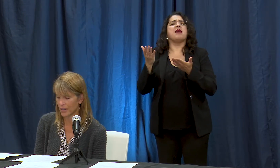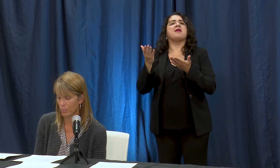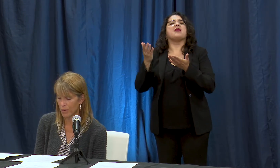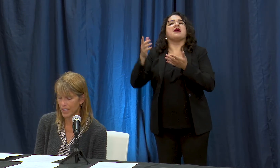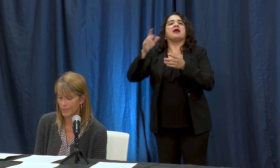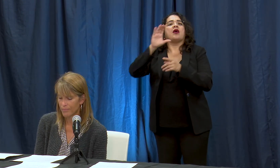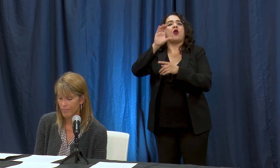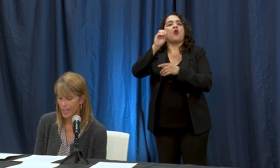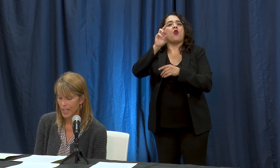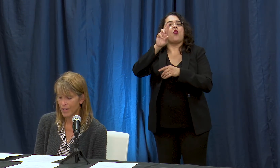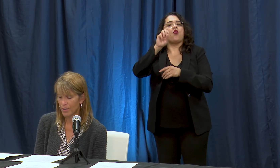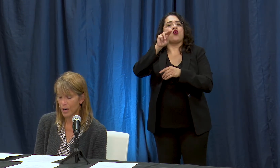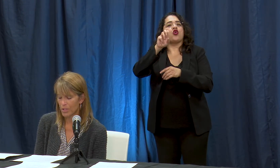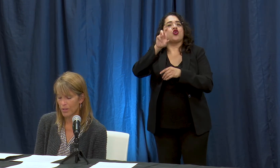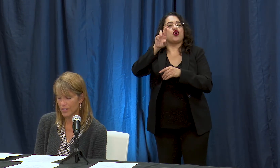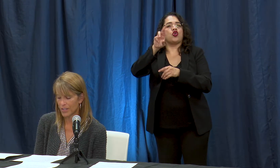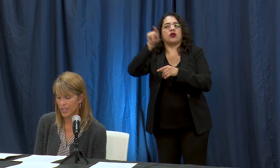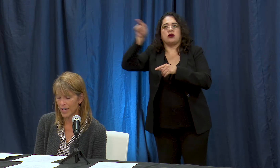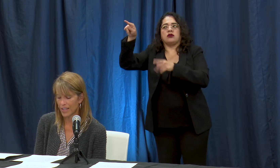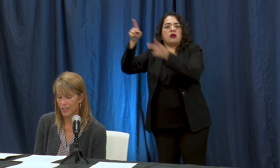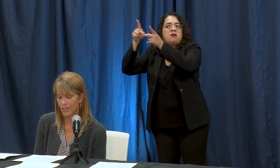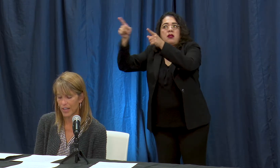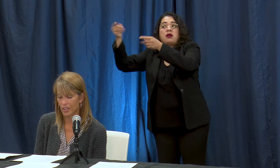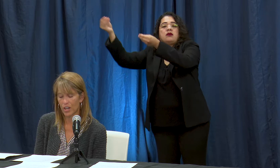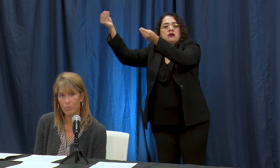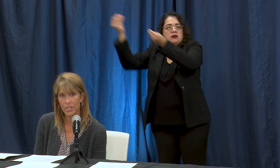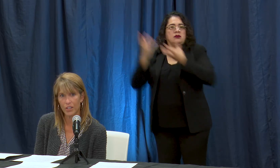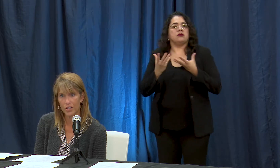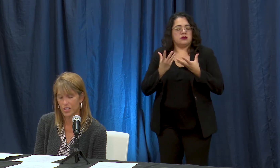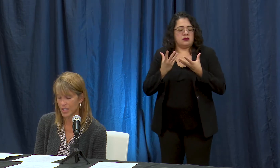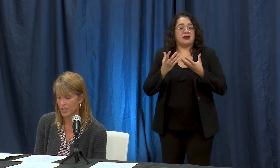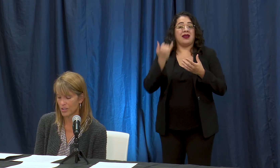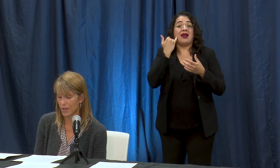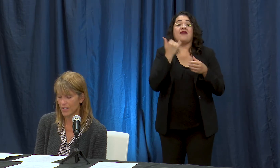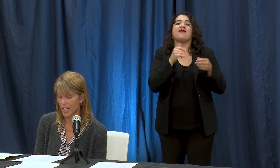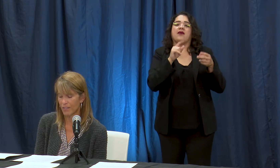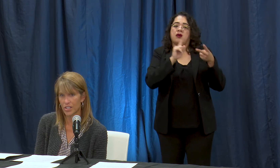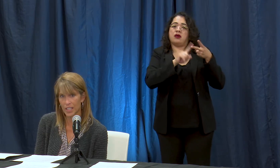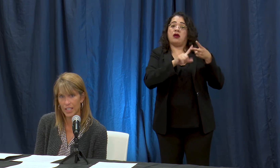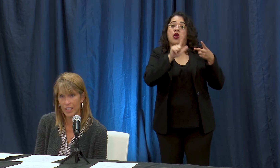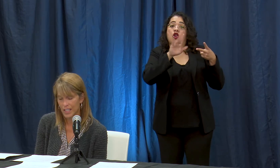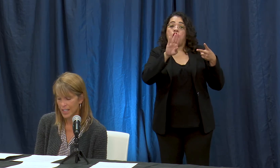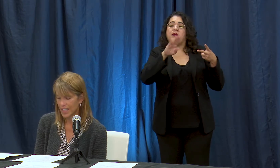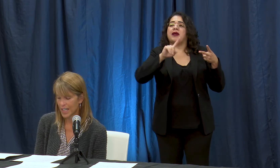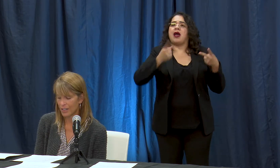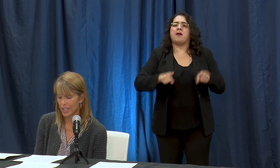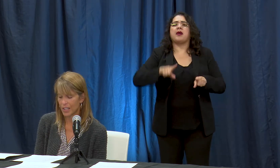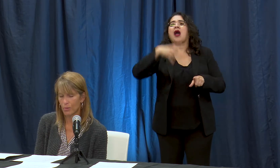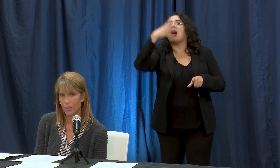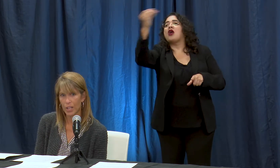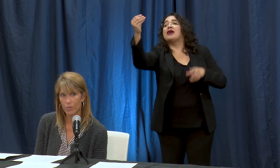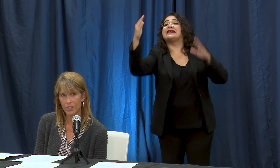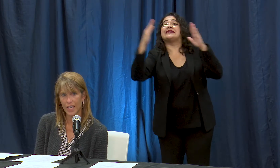Health Department. If a Long Beach resident dies outside of the Long Beach health jurisdictions or outside of our city, the county where that person died